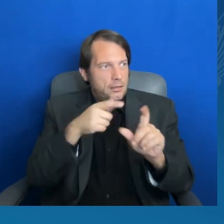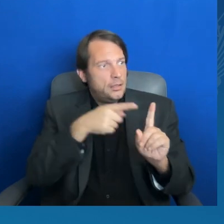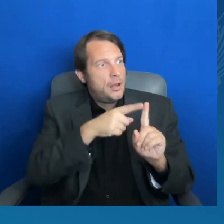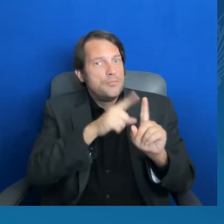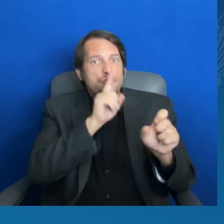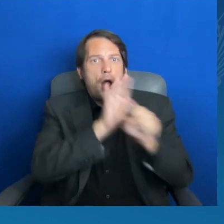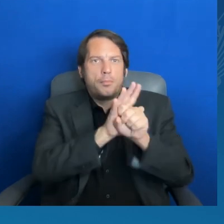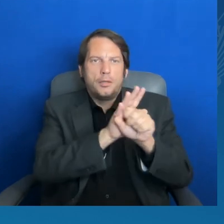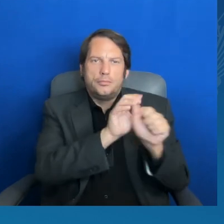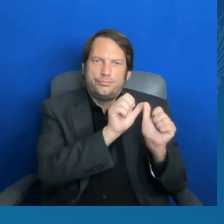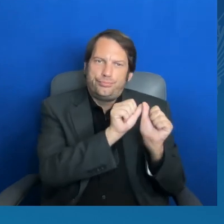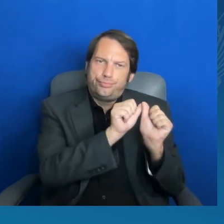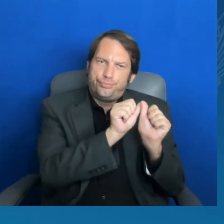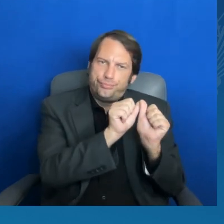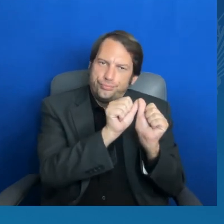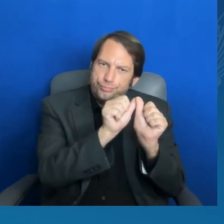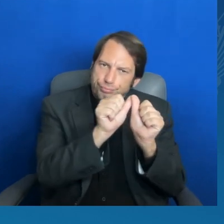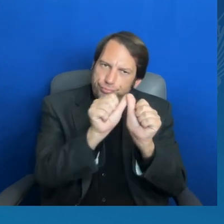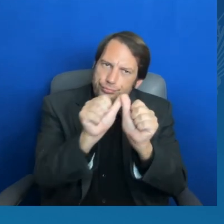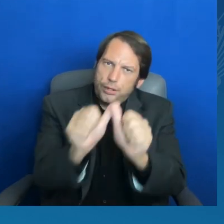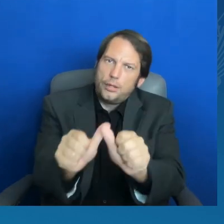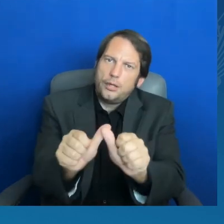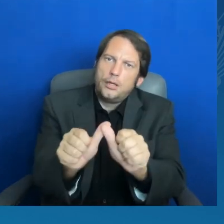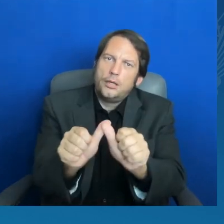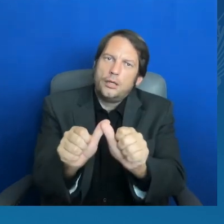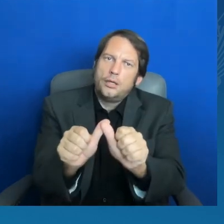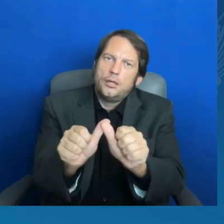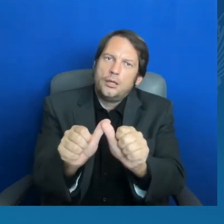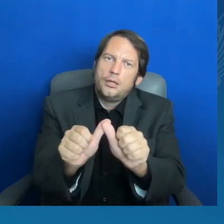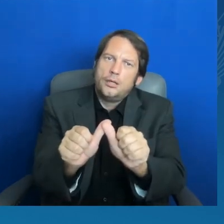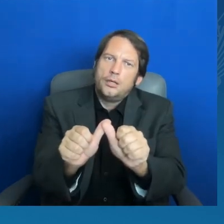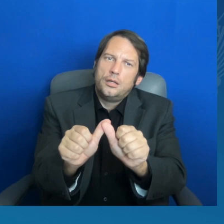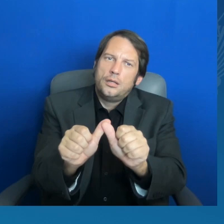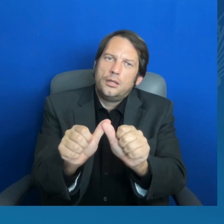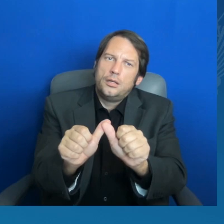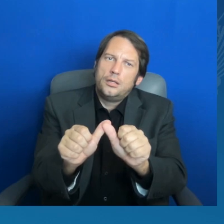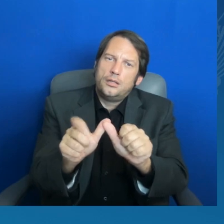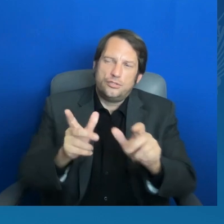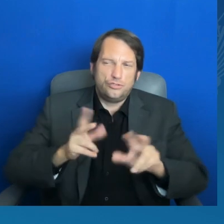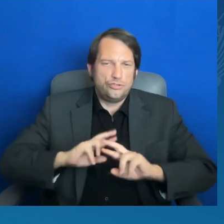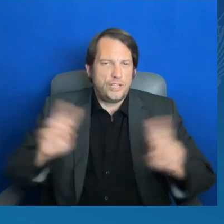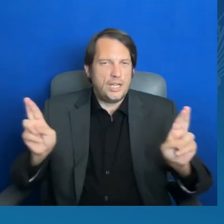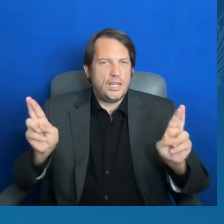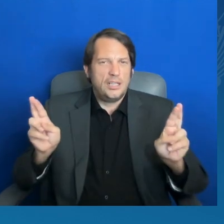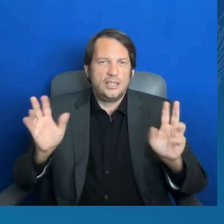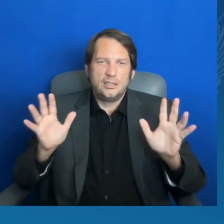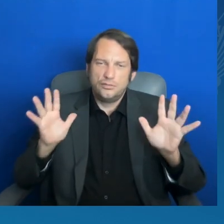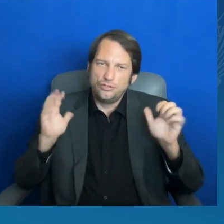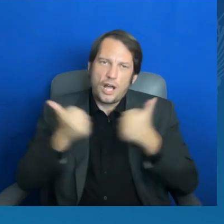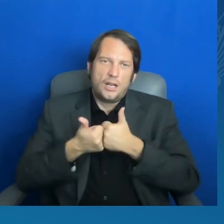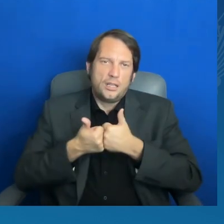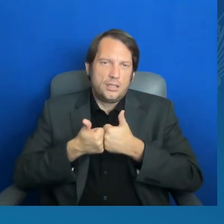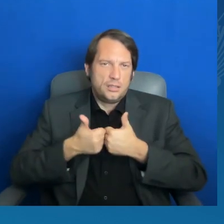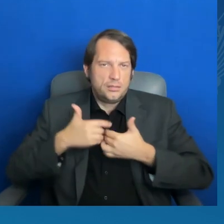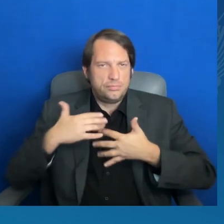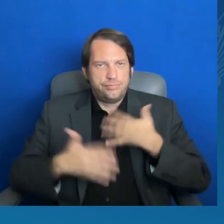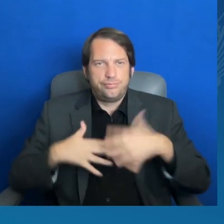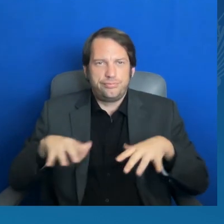incredible conversation already. And I want to spread the love, Madam Vice President. The Vice President: Yes. Ms. Ferrell-Zabala: I want to make sure that we have a couple questions from the audience.